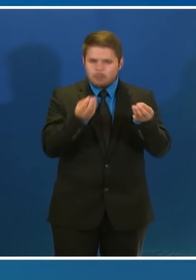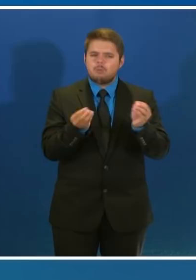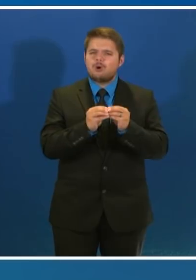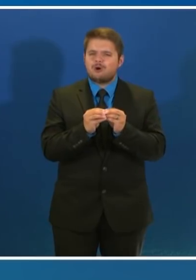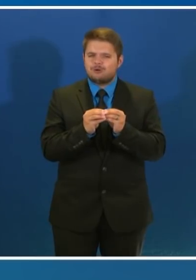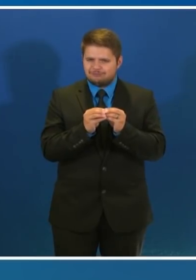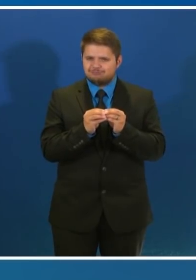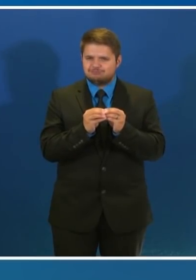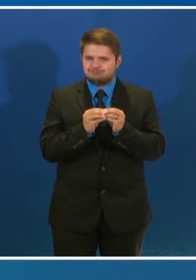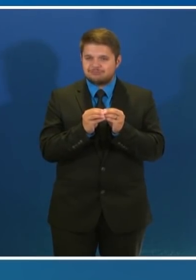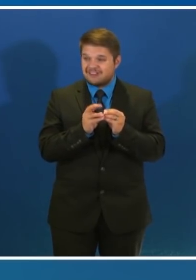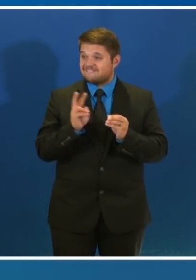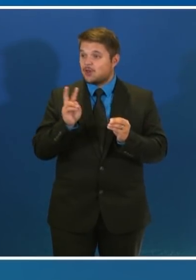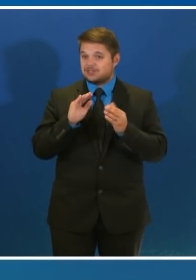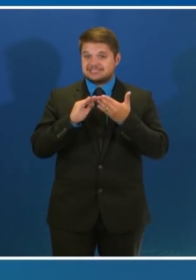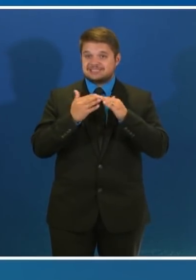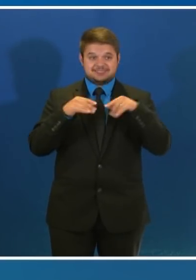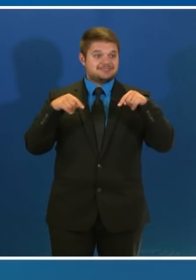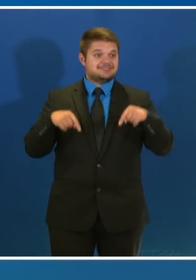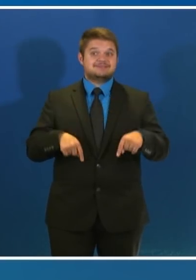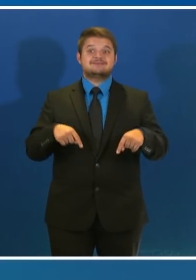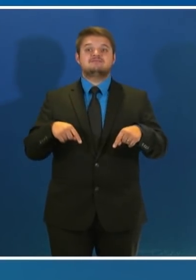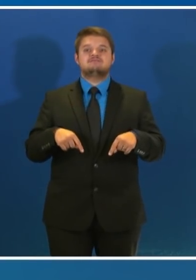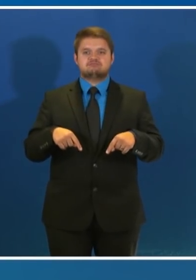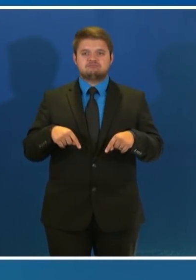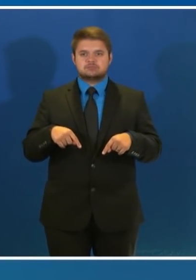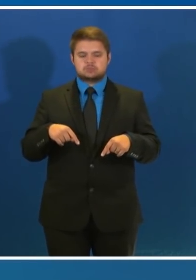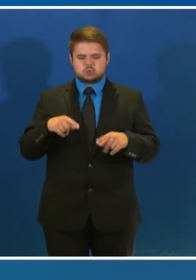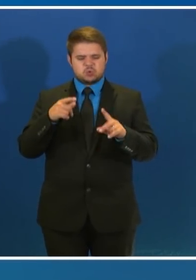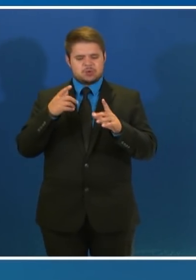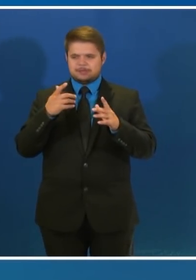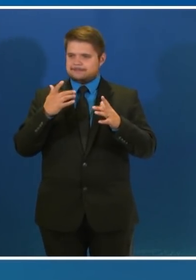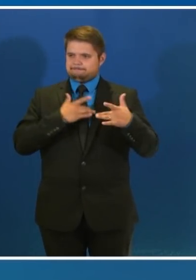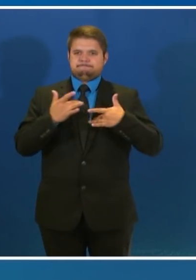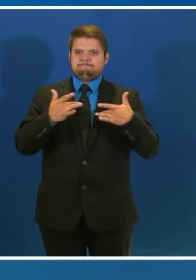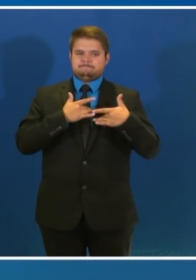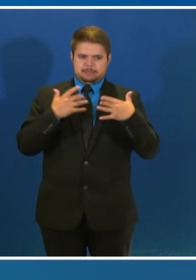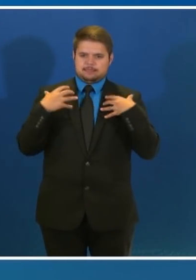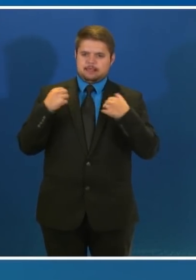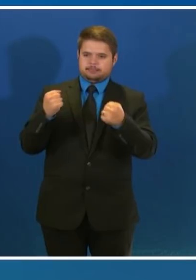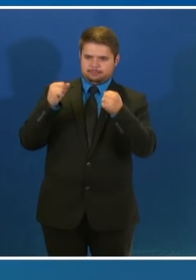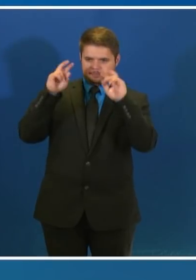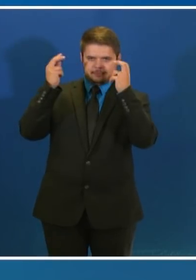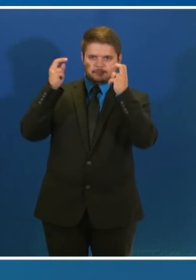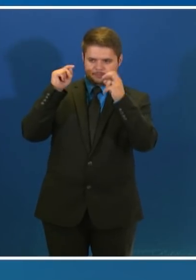concerns and restrictions due to the virus requires city facilities and services to